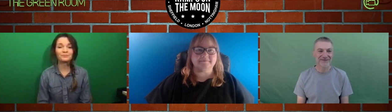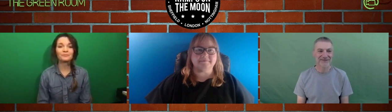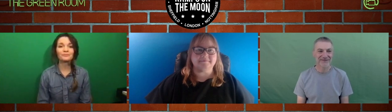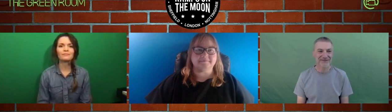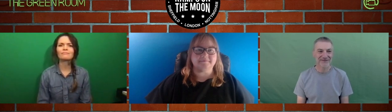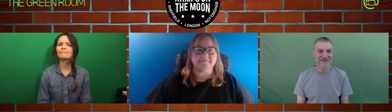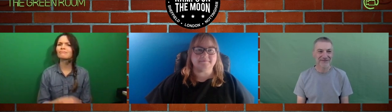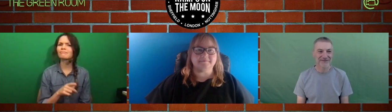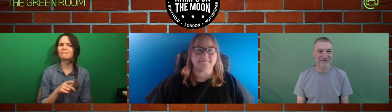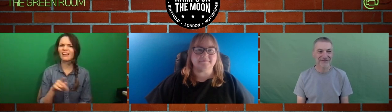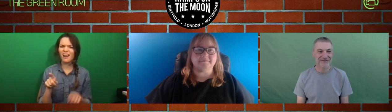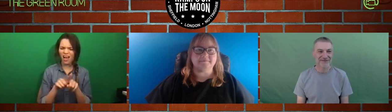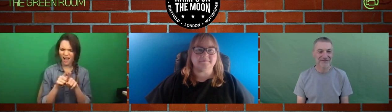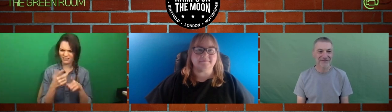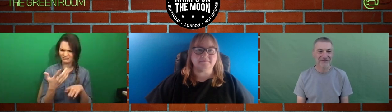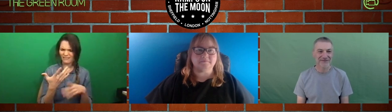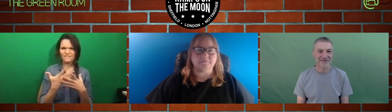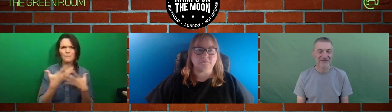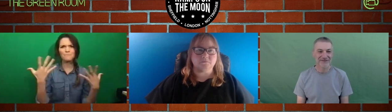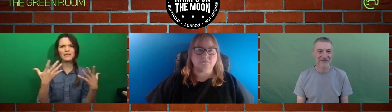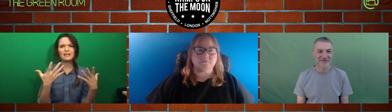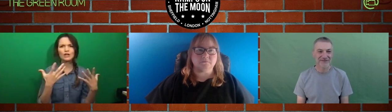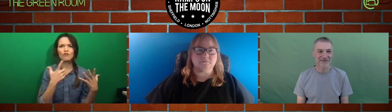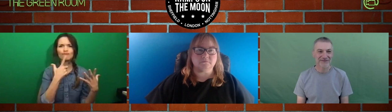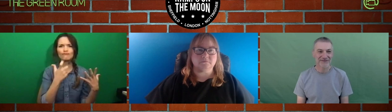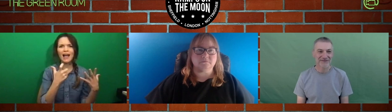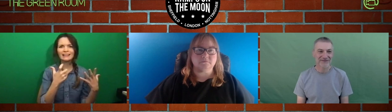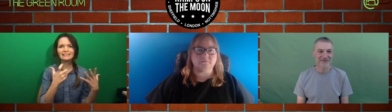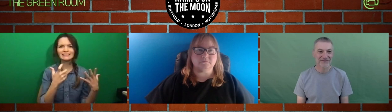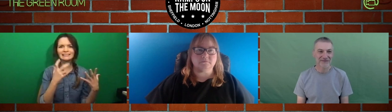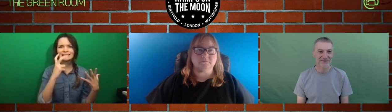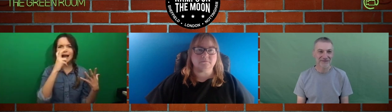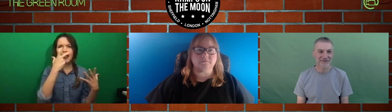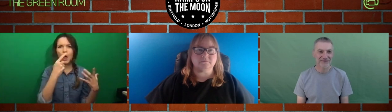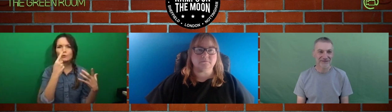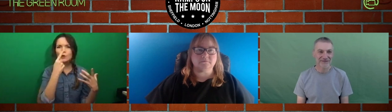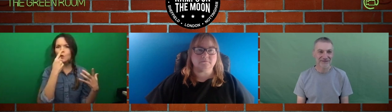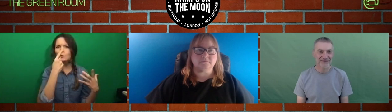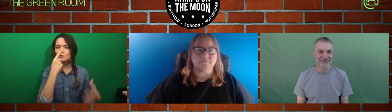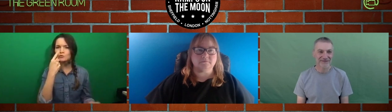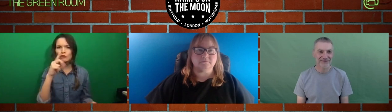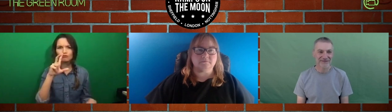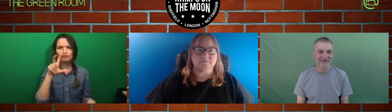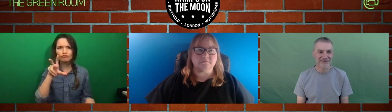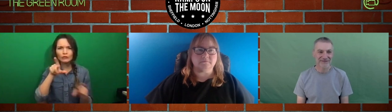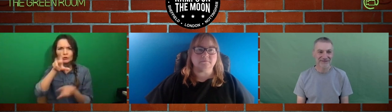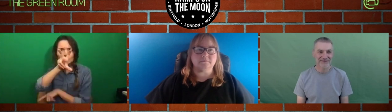as if you've got a big red clown nose on and you're kind of like twisting it with your hand,